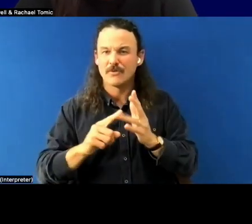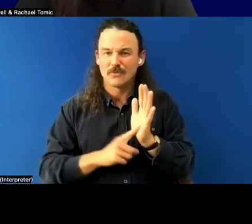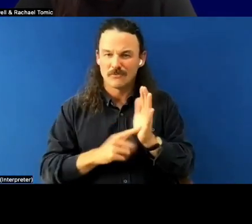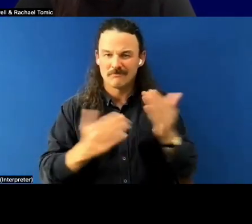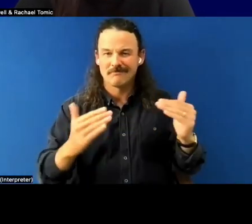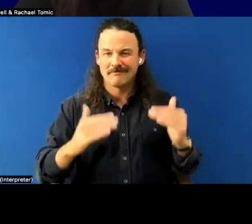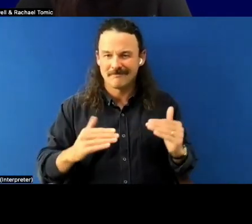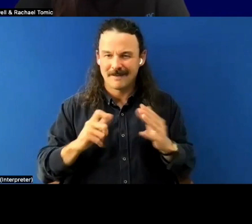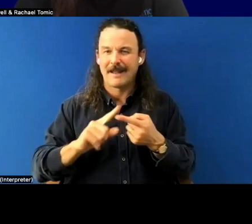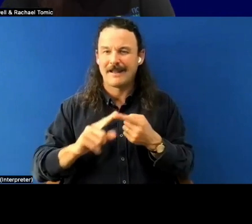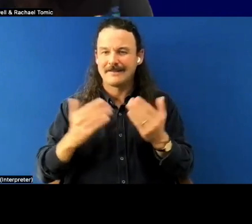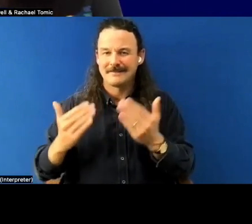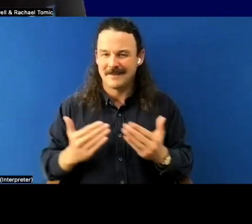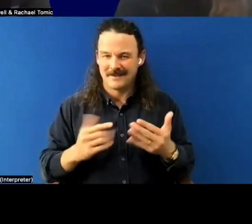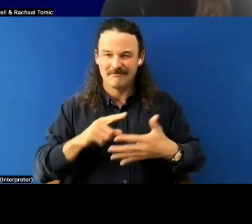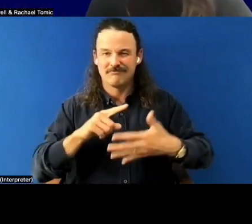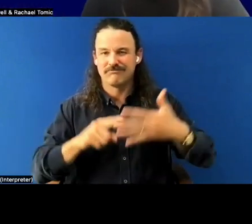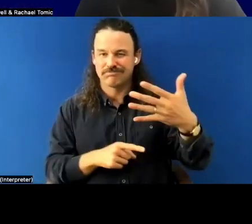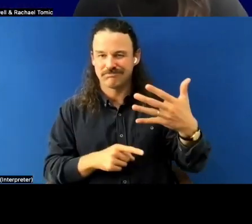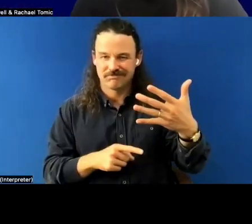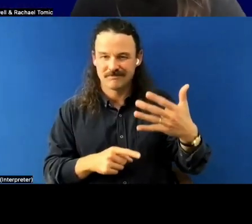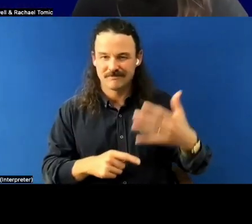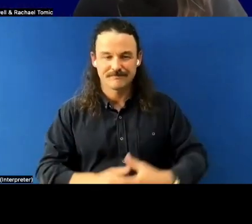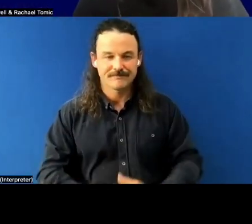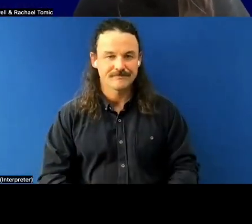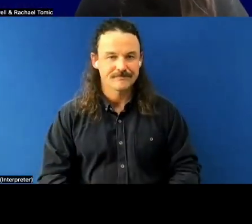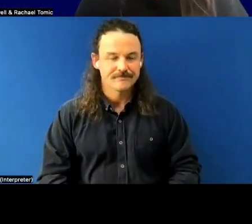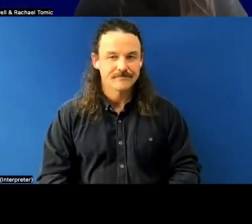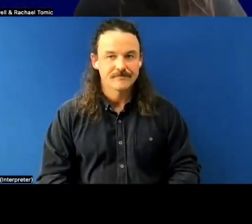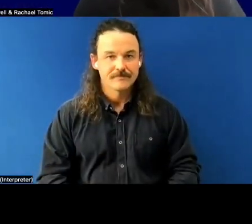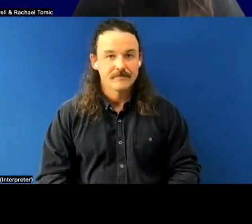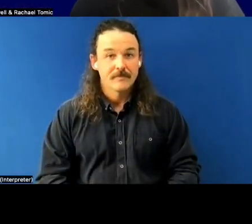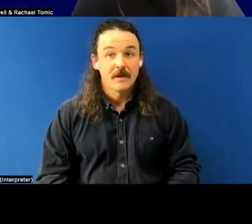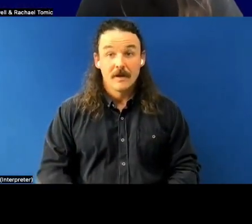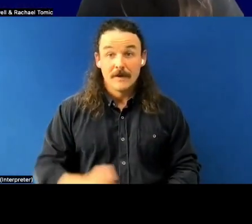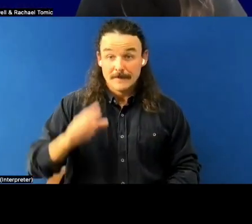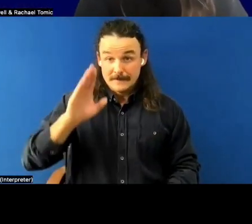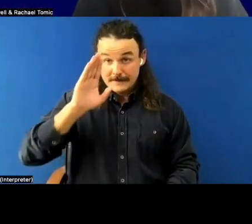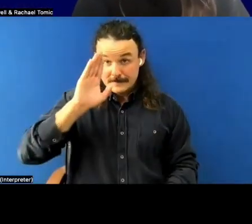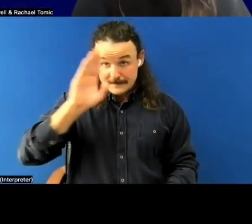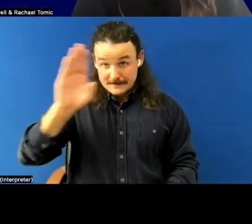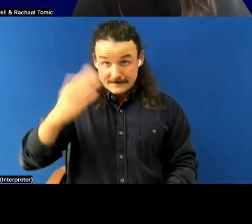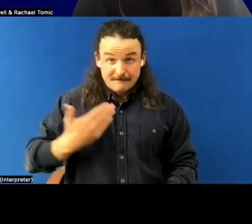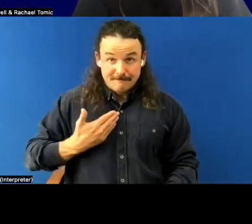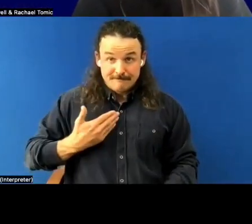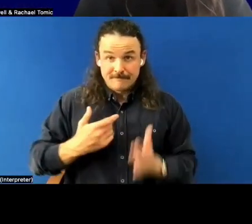Hey everybody, it’s Rachael again. So,